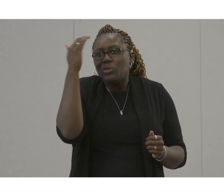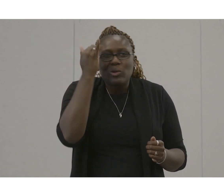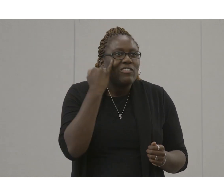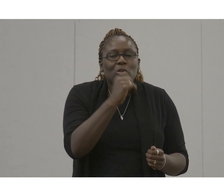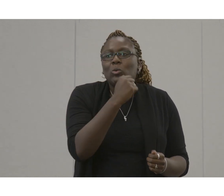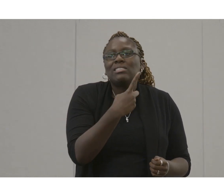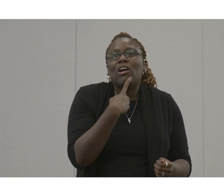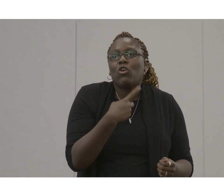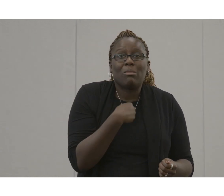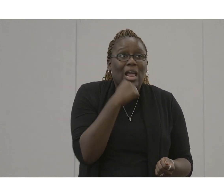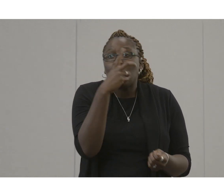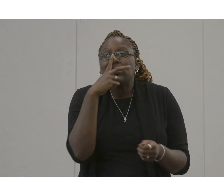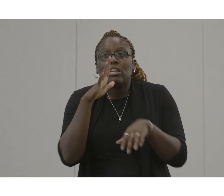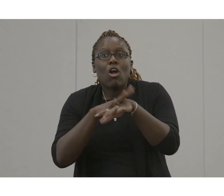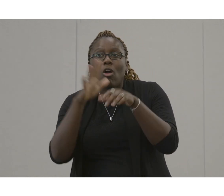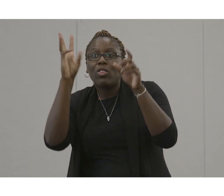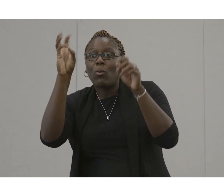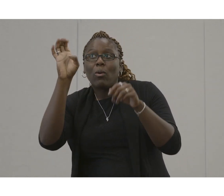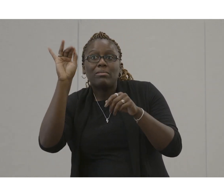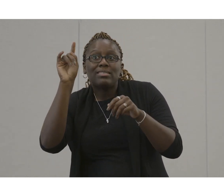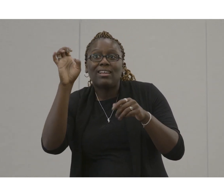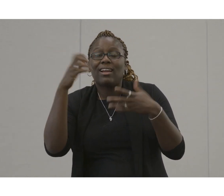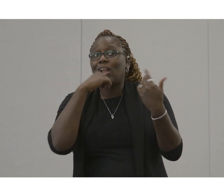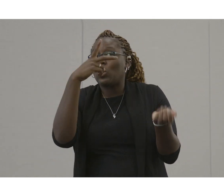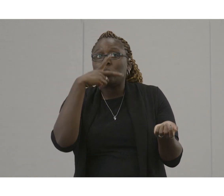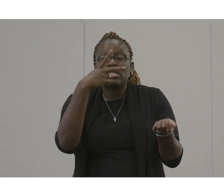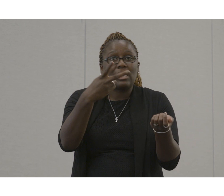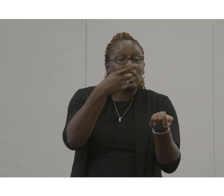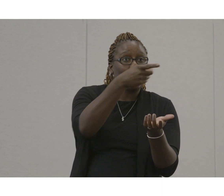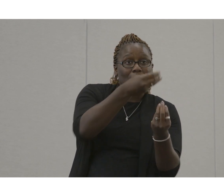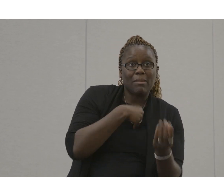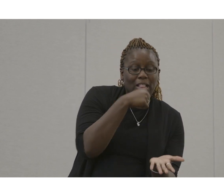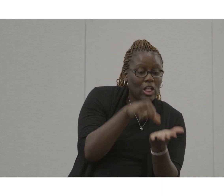She didn't tell me when or where to meet her. It wasn't posted on the website nor communicated through a letter.